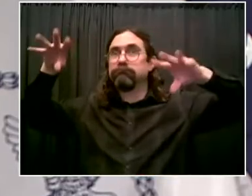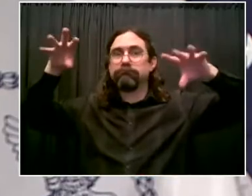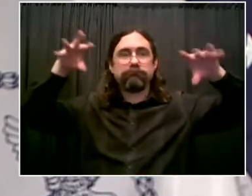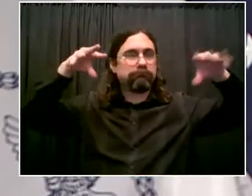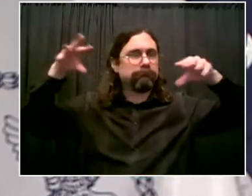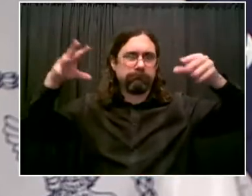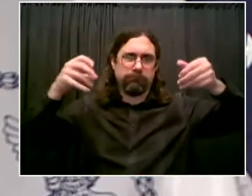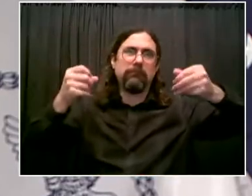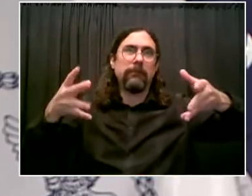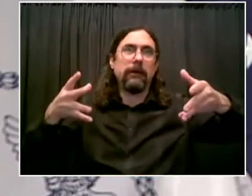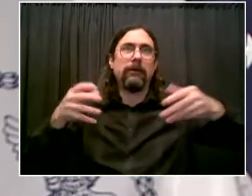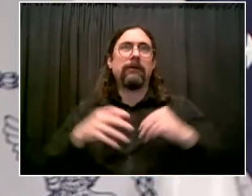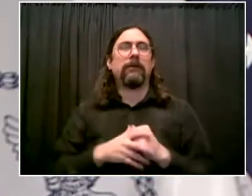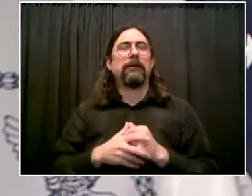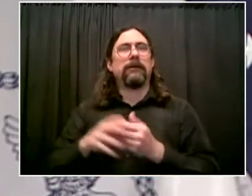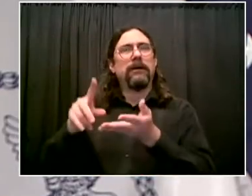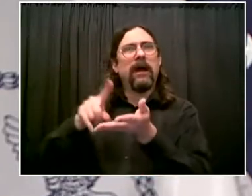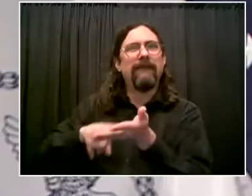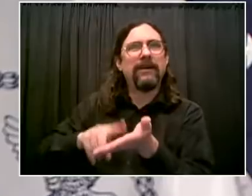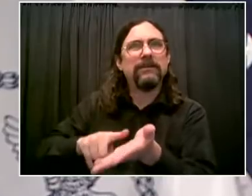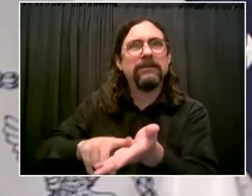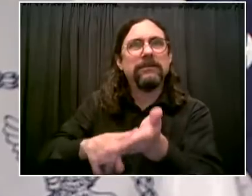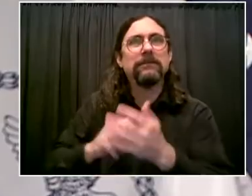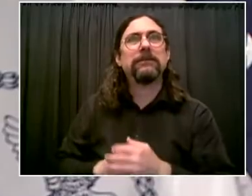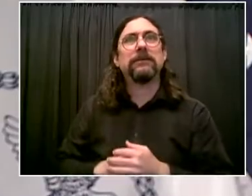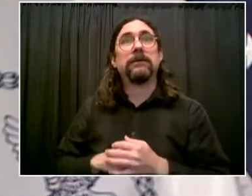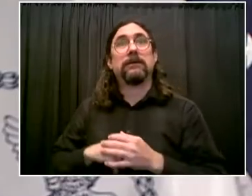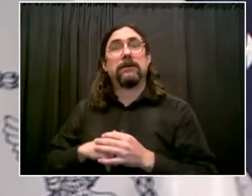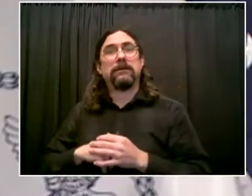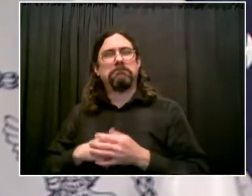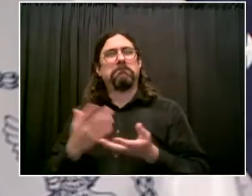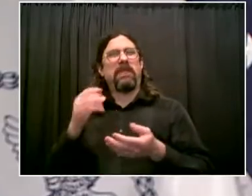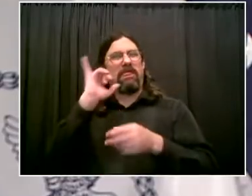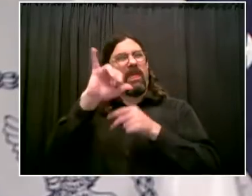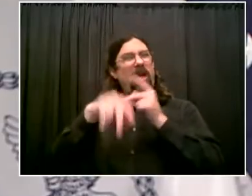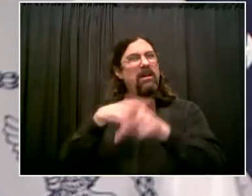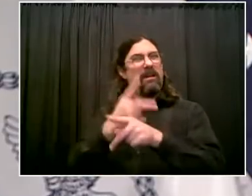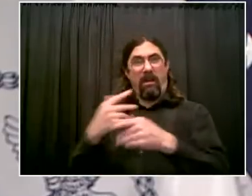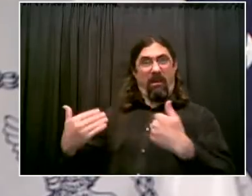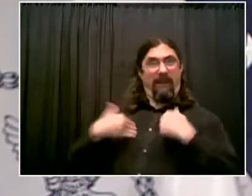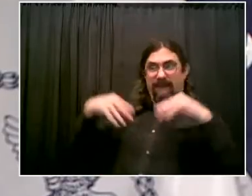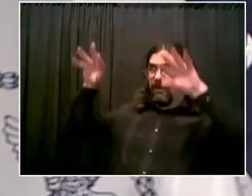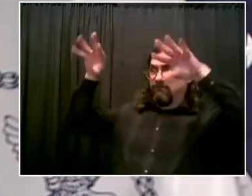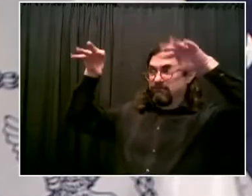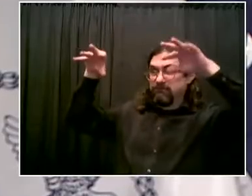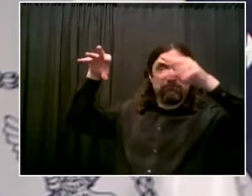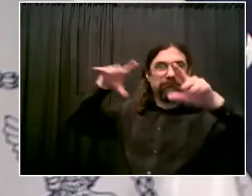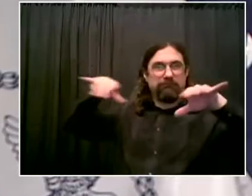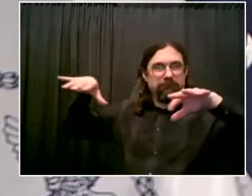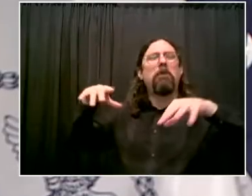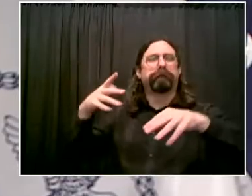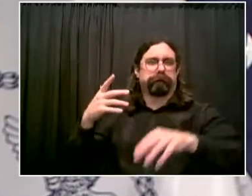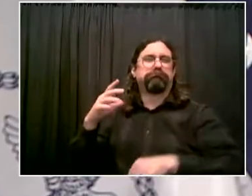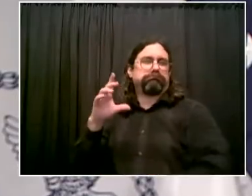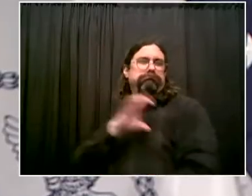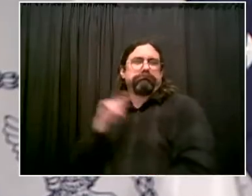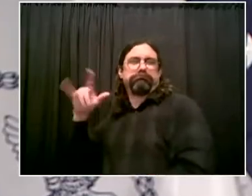PRETTY MUCH EVERYONE THAT COMTMIS A CRIME. THERE'S SO MUCH VIDEO OUT THERE AND SO REFINED IN THEI R APPROACH.